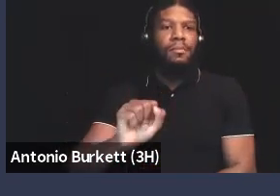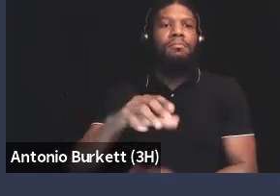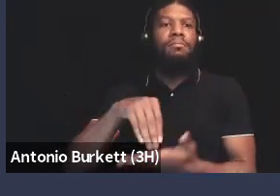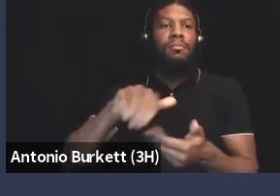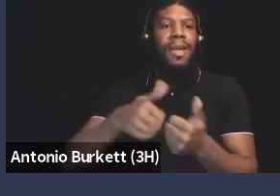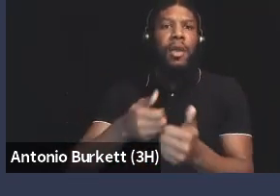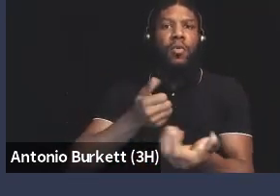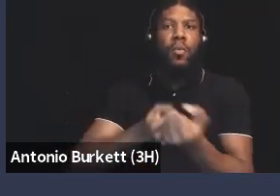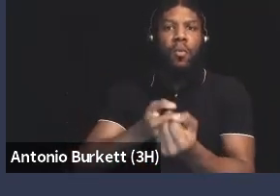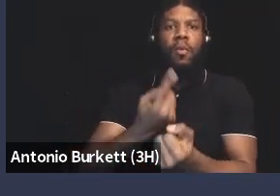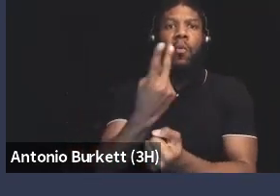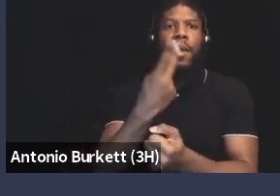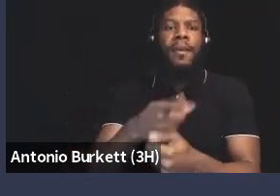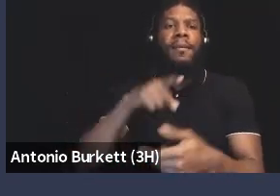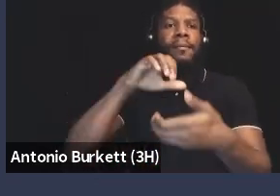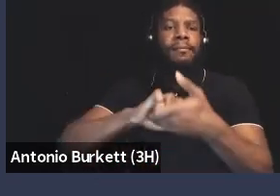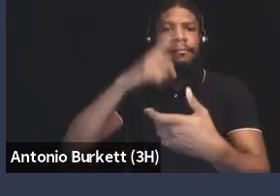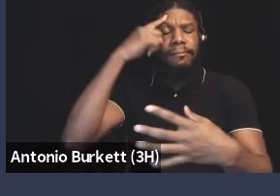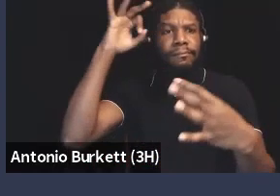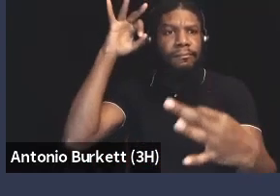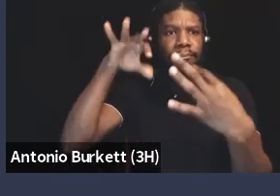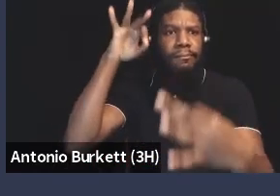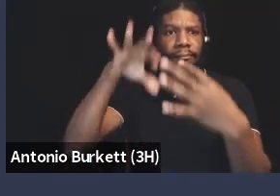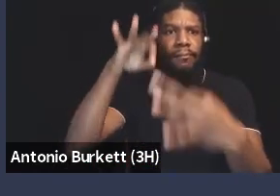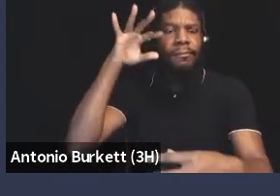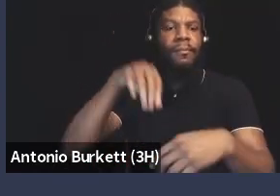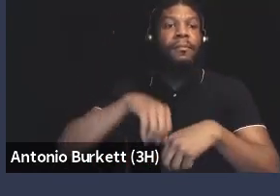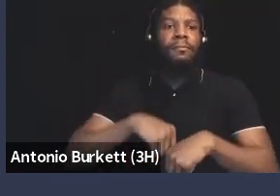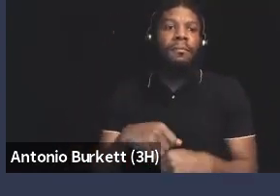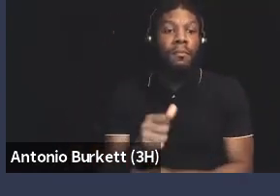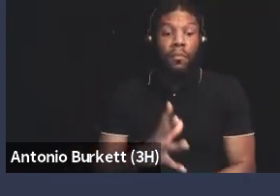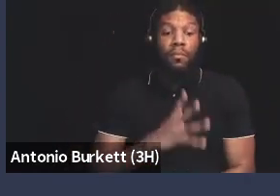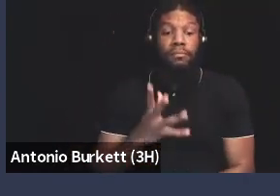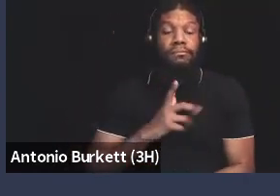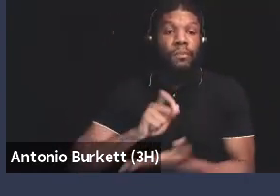because we don't have a formal, writing program in terms of classes, or anything like that, and so,